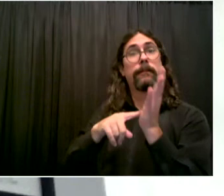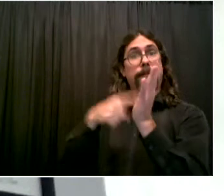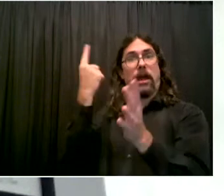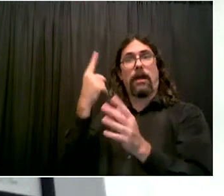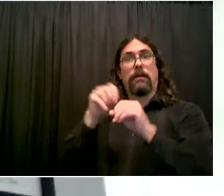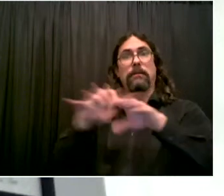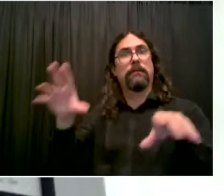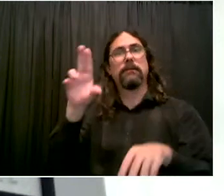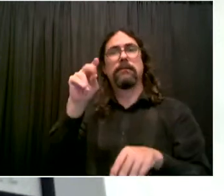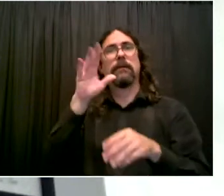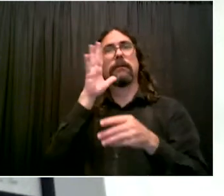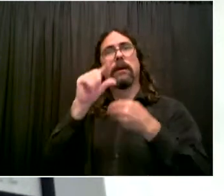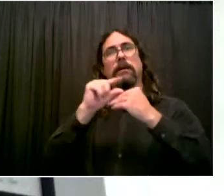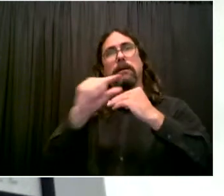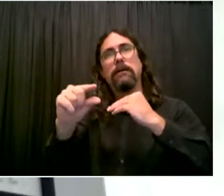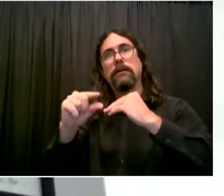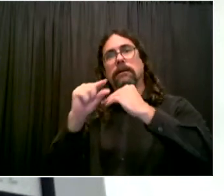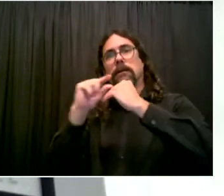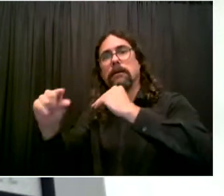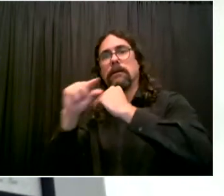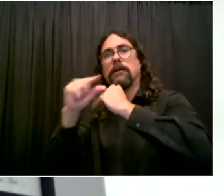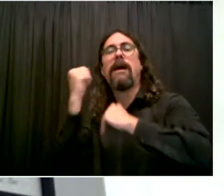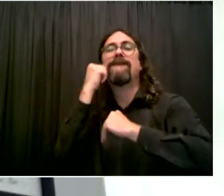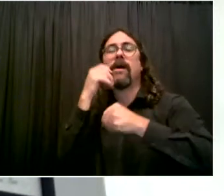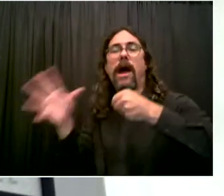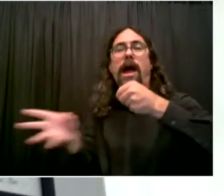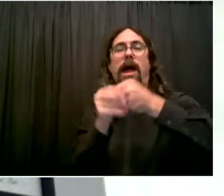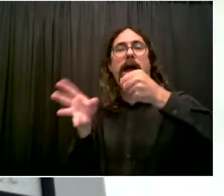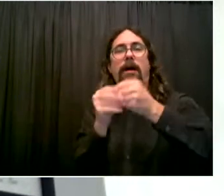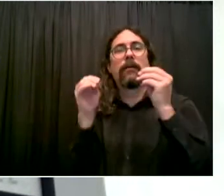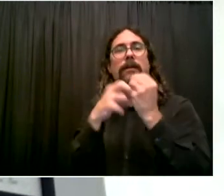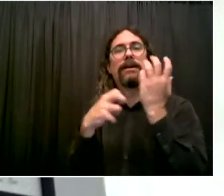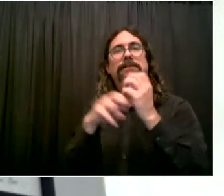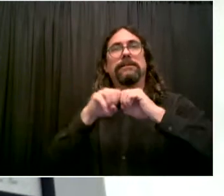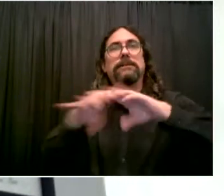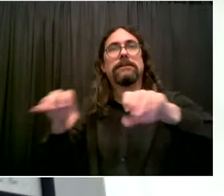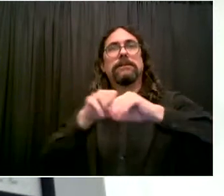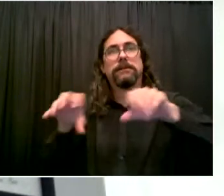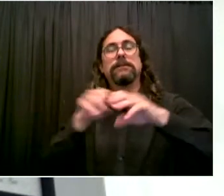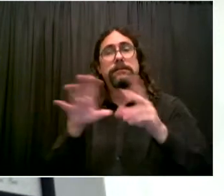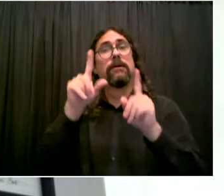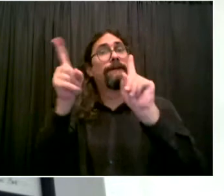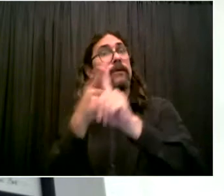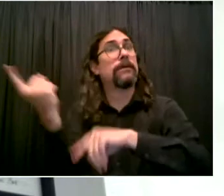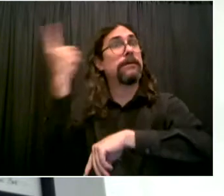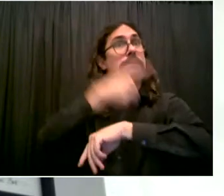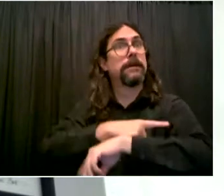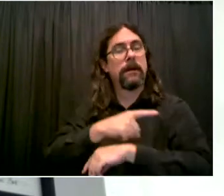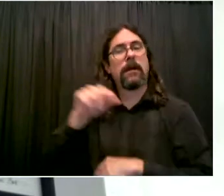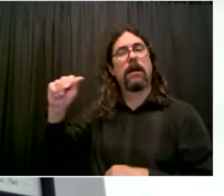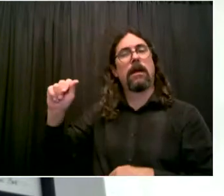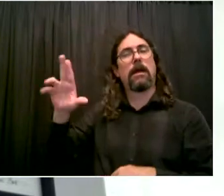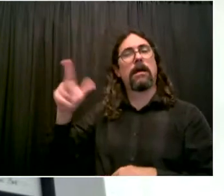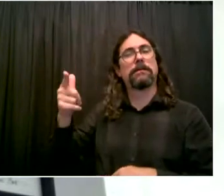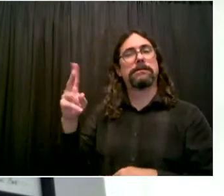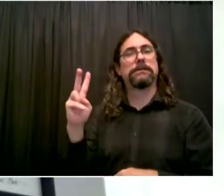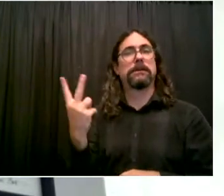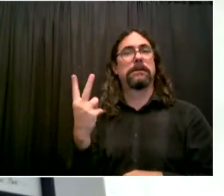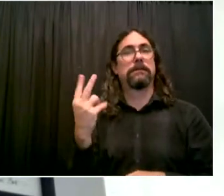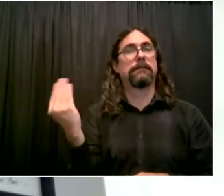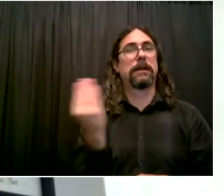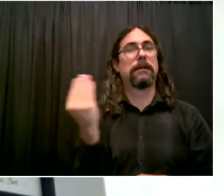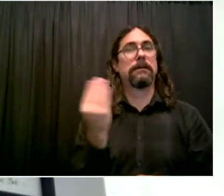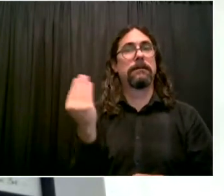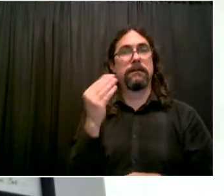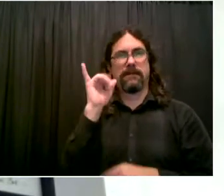WEEK.